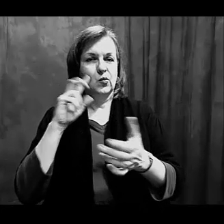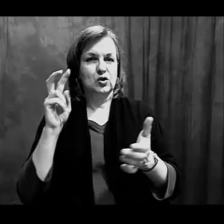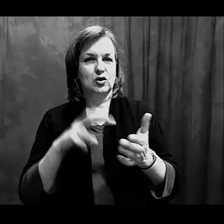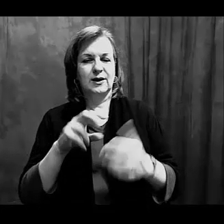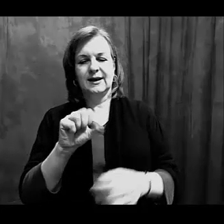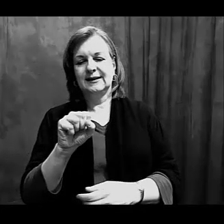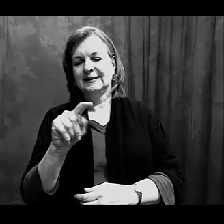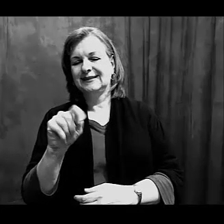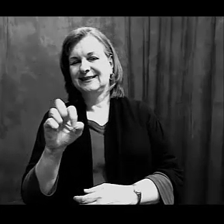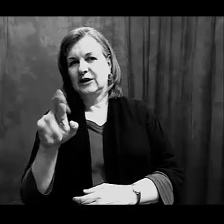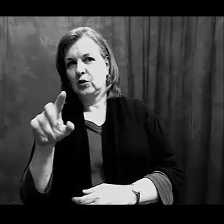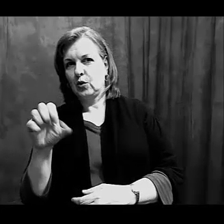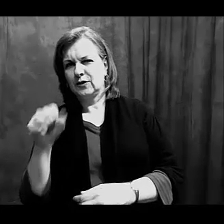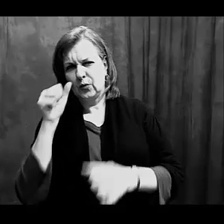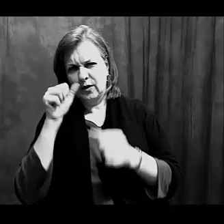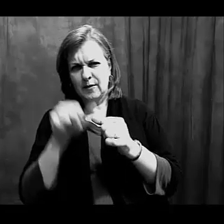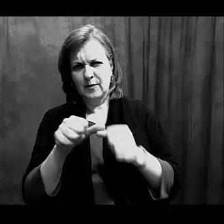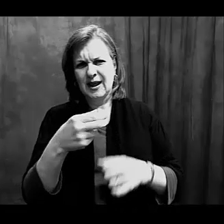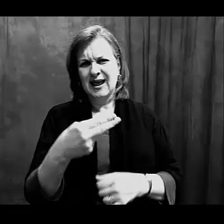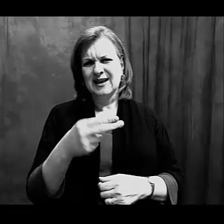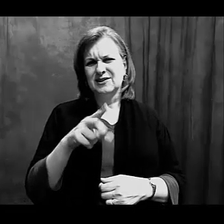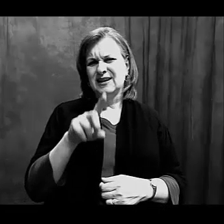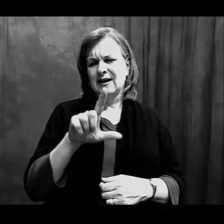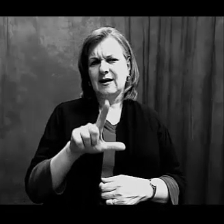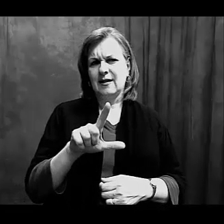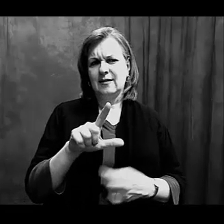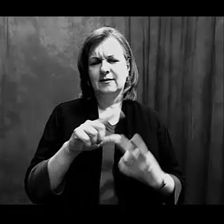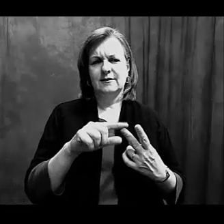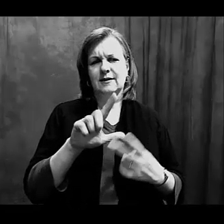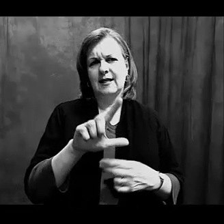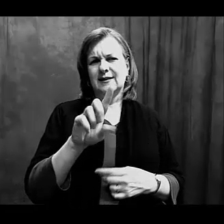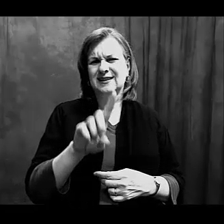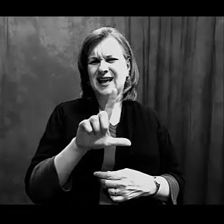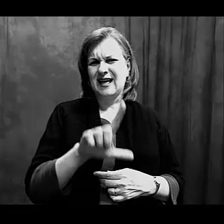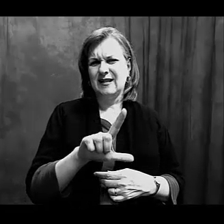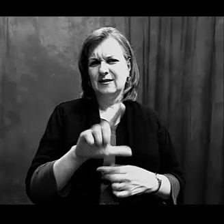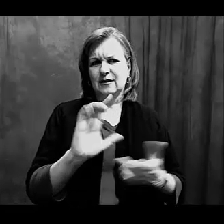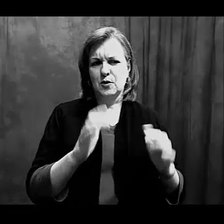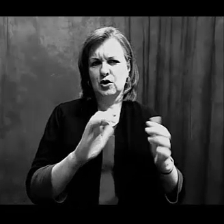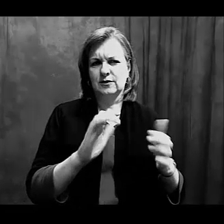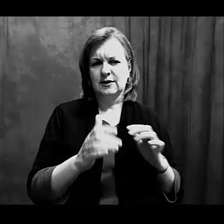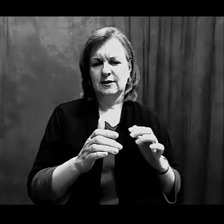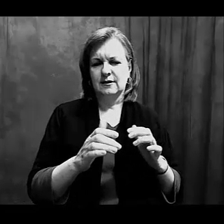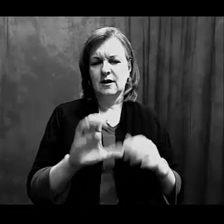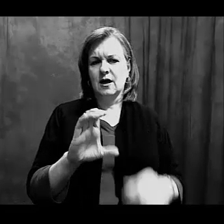that LDL vs. HDL comes back again when we talk about cholesterol